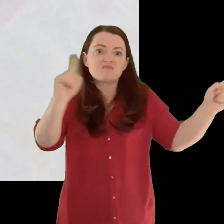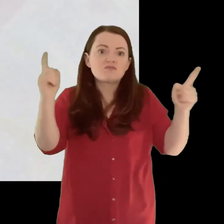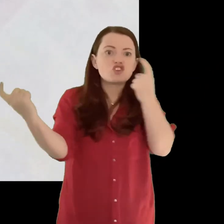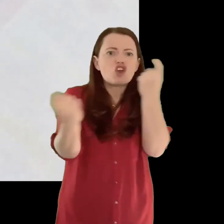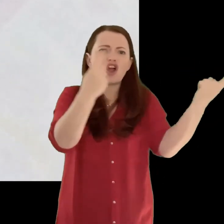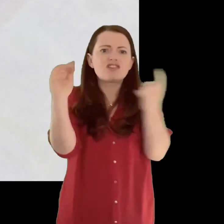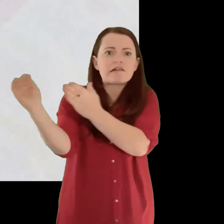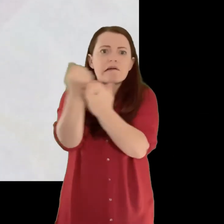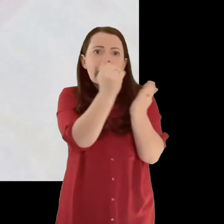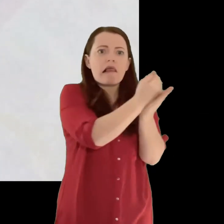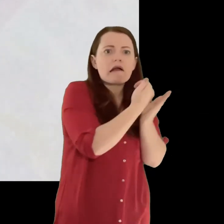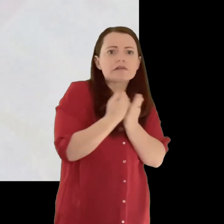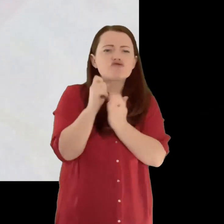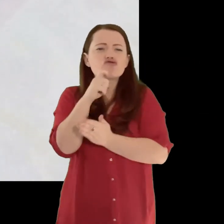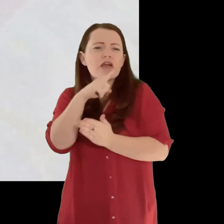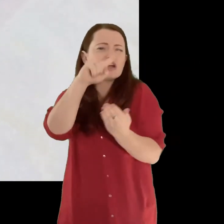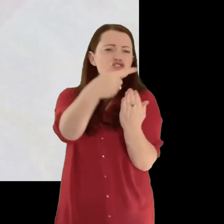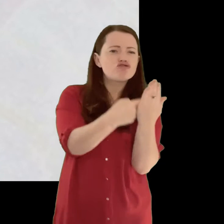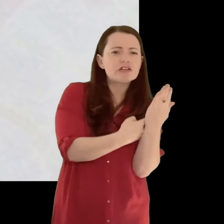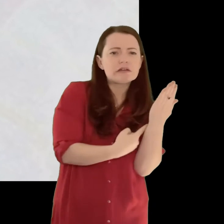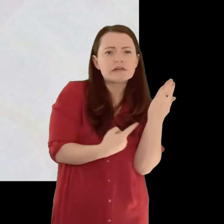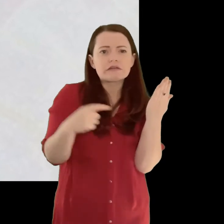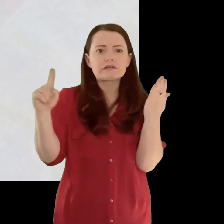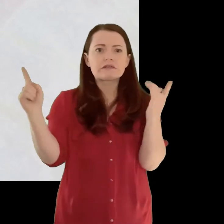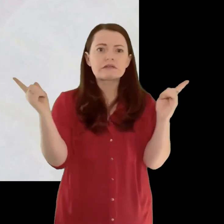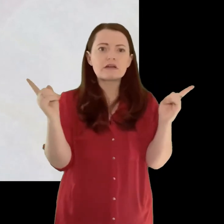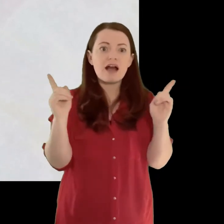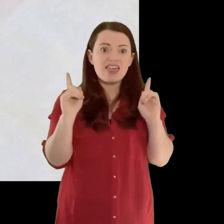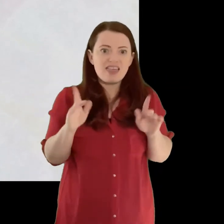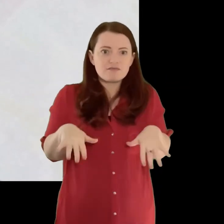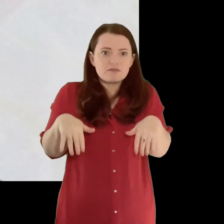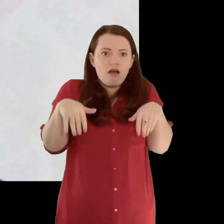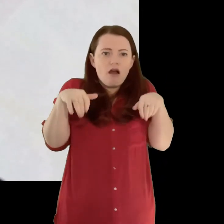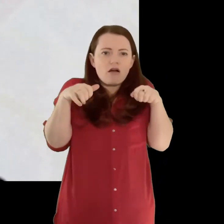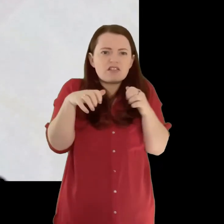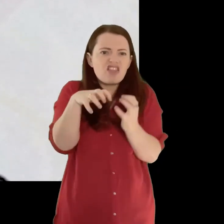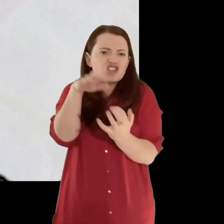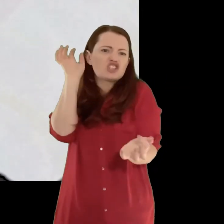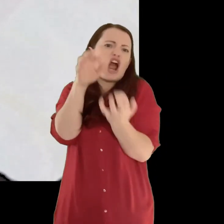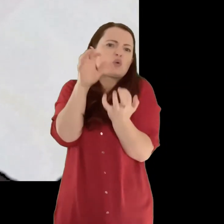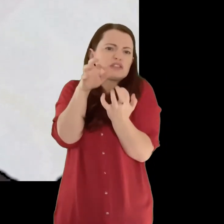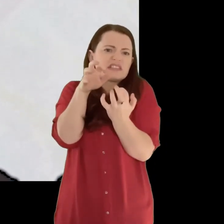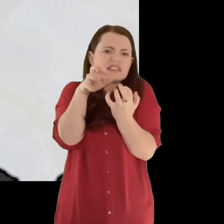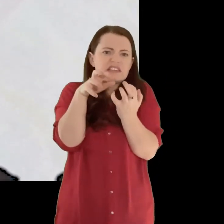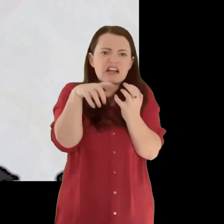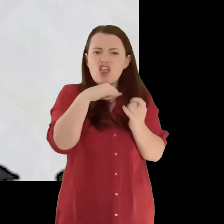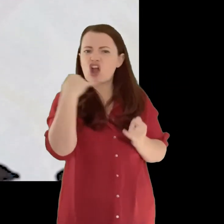searching and collecting Peculiar ingredients And then began the shouting and the cursing and the shrieking